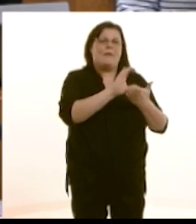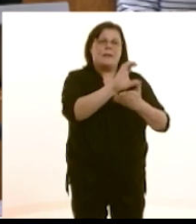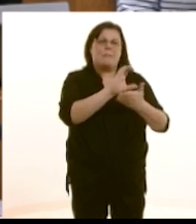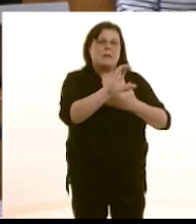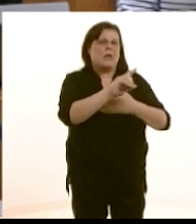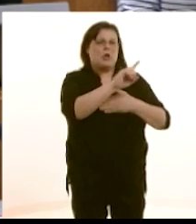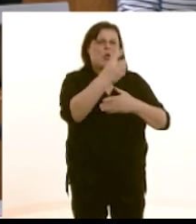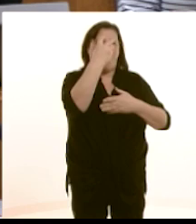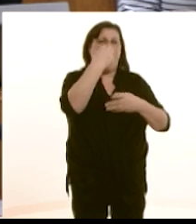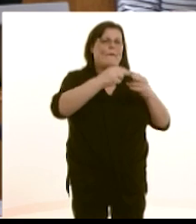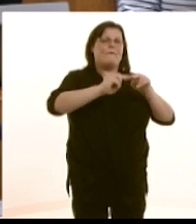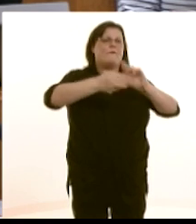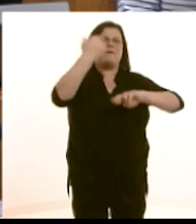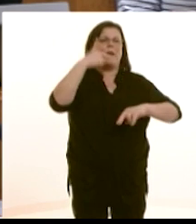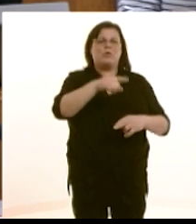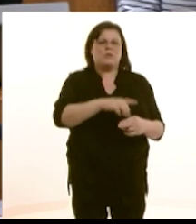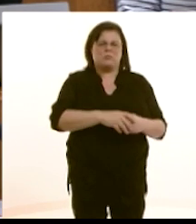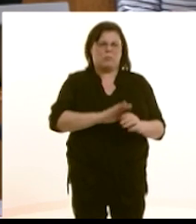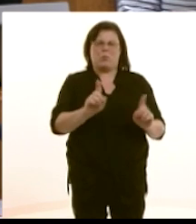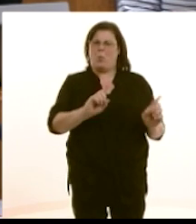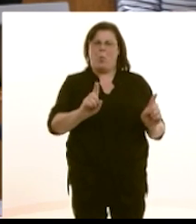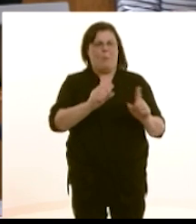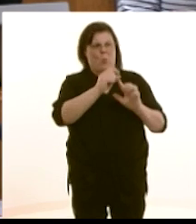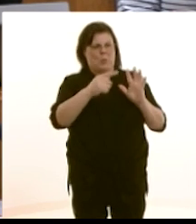that somehow belongs in a past eraófar from it. Port Talbot is one of the most sophisticated